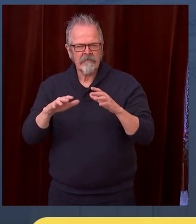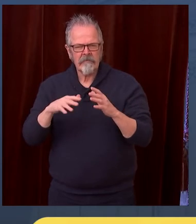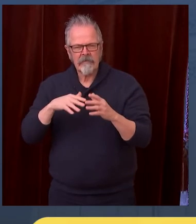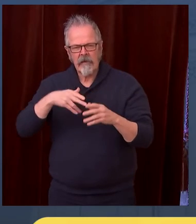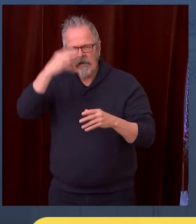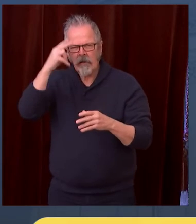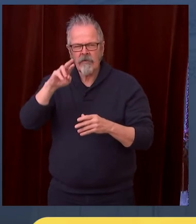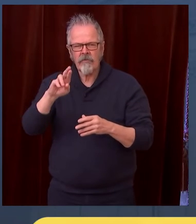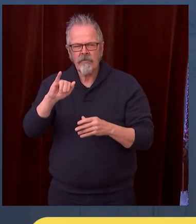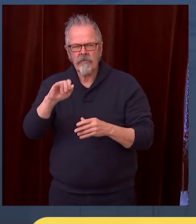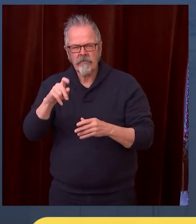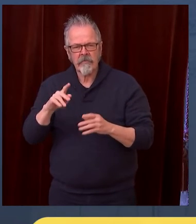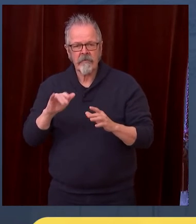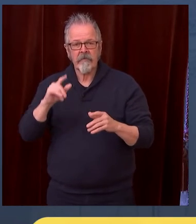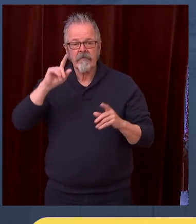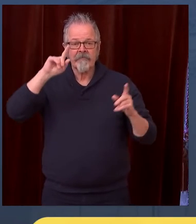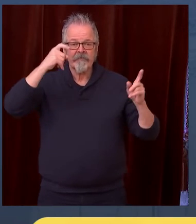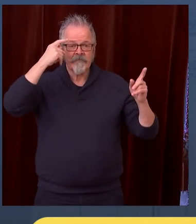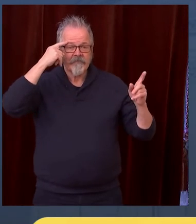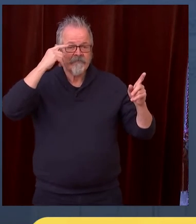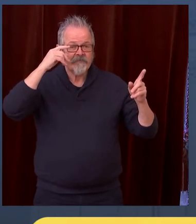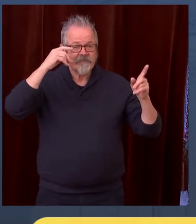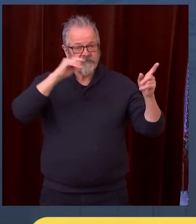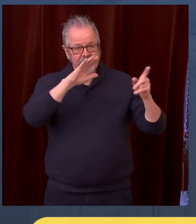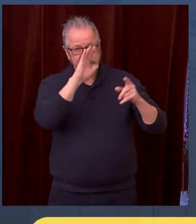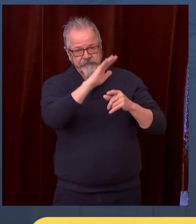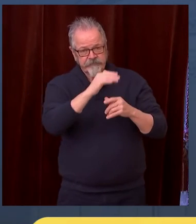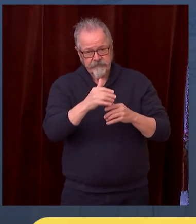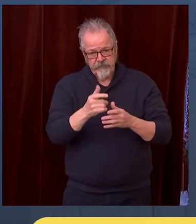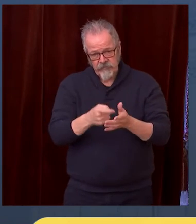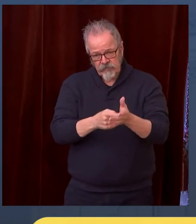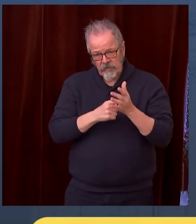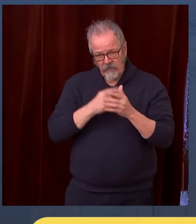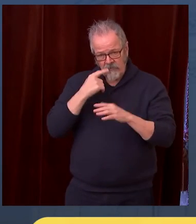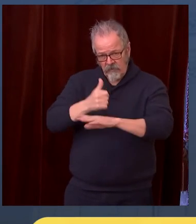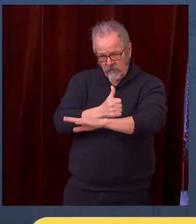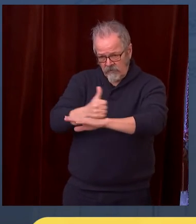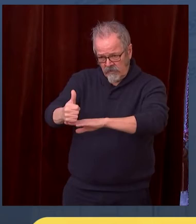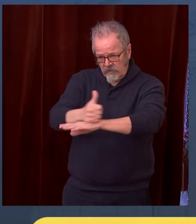transportation, which still do require mass and that includes in busses.